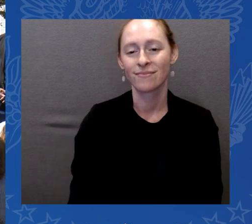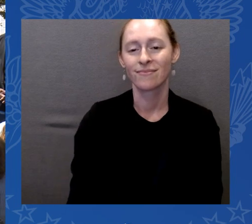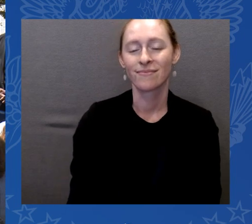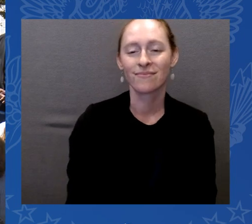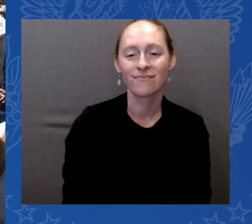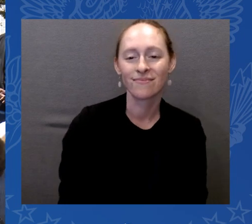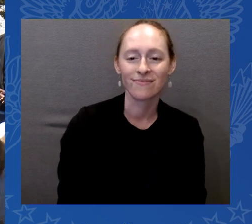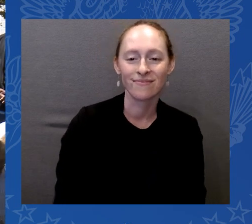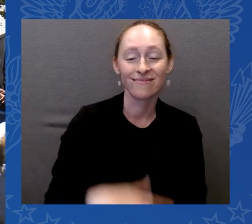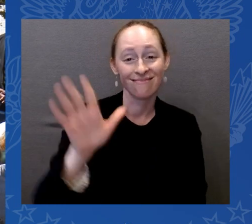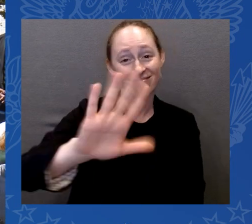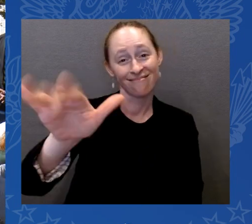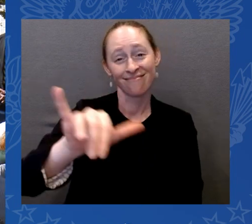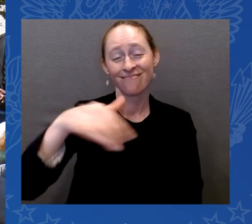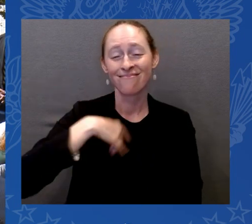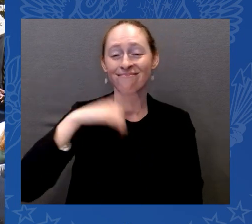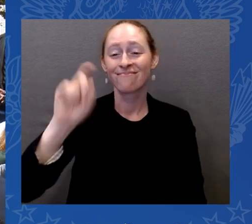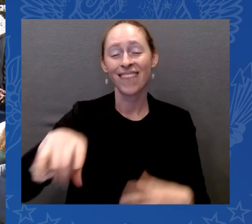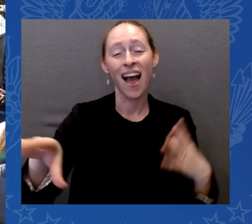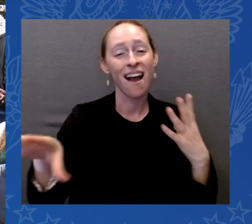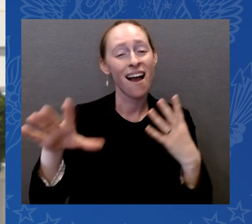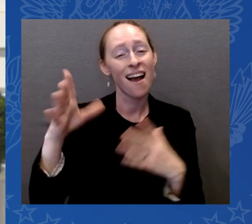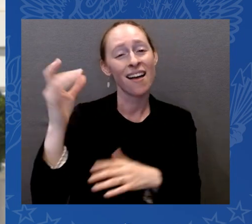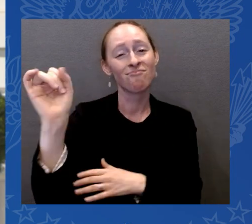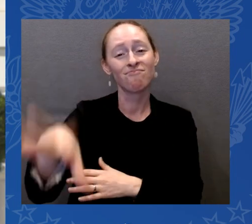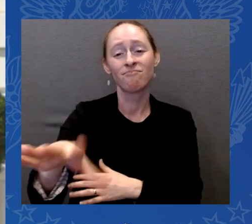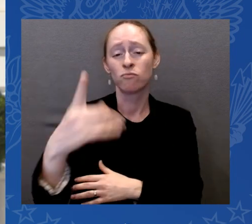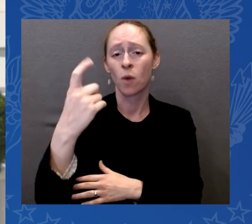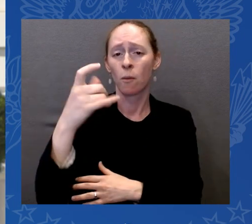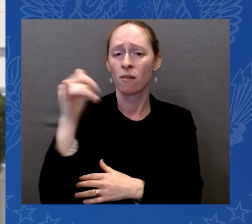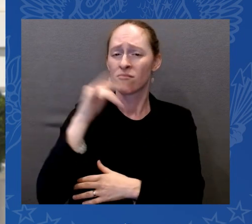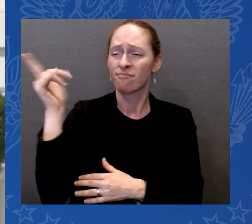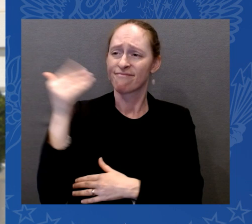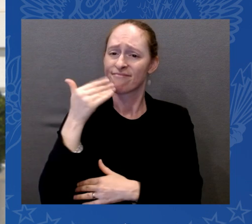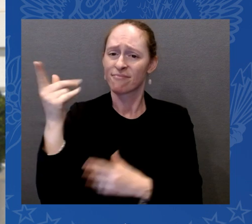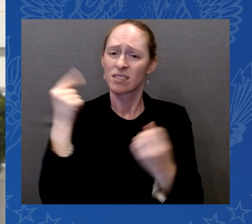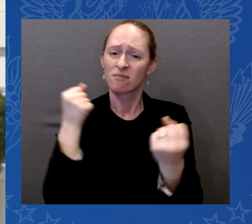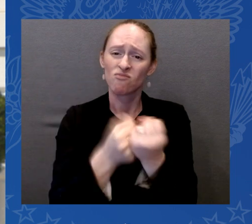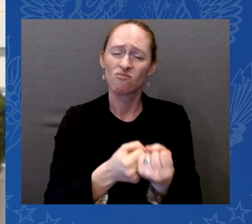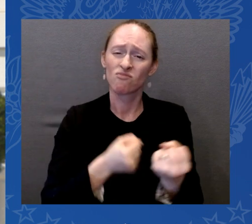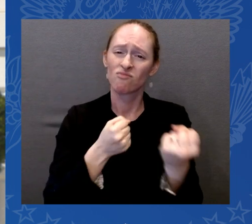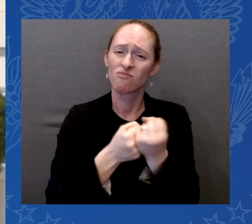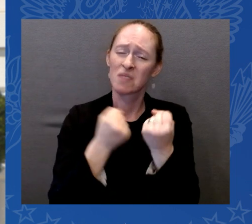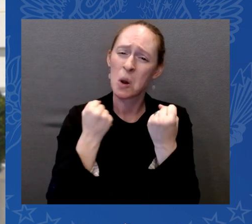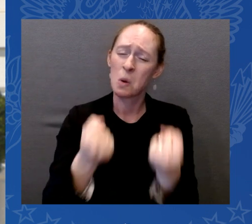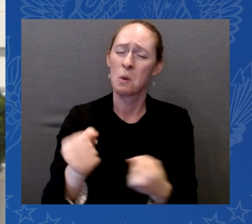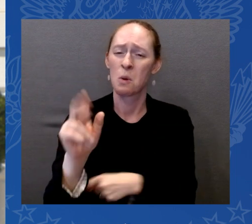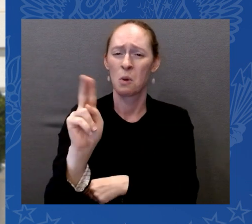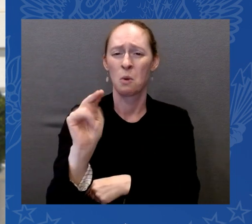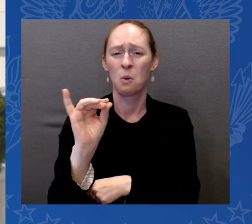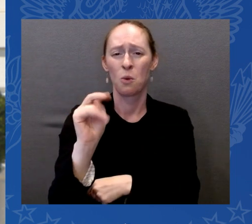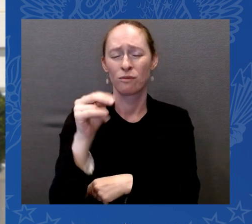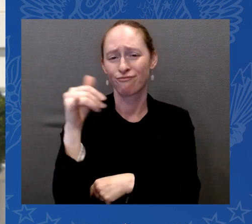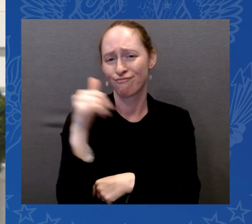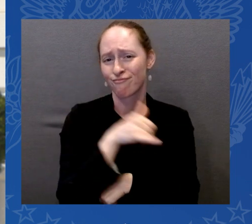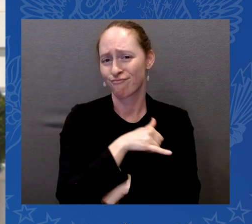He made it clear that he believes a pension is a promise and as a president, he would do whatever it takes to protect the retirement security